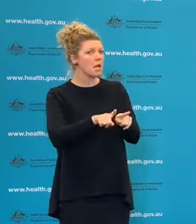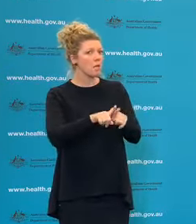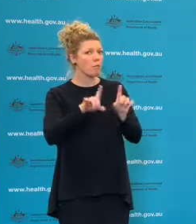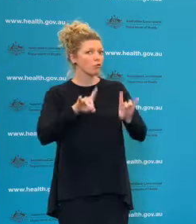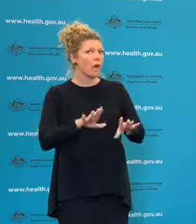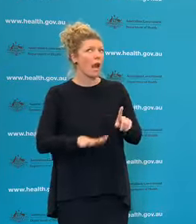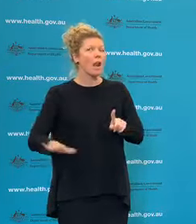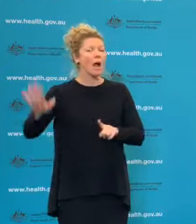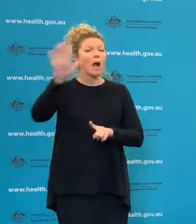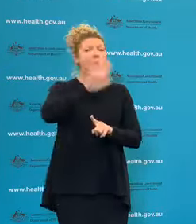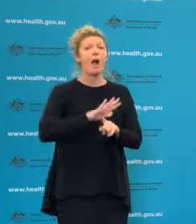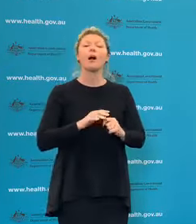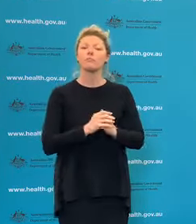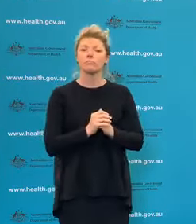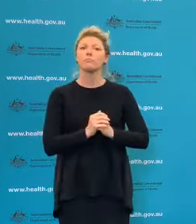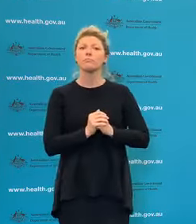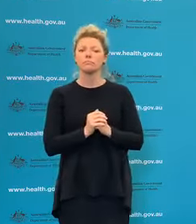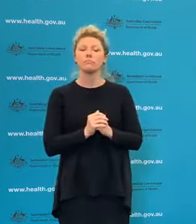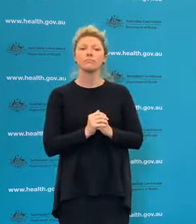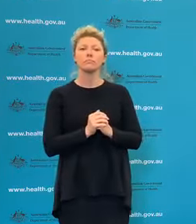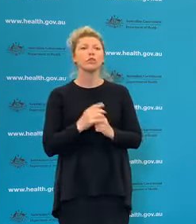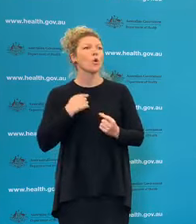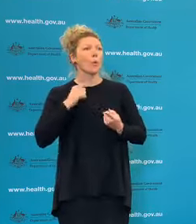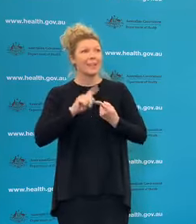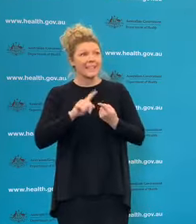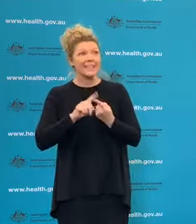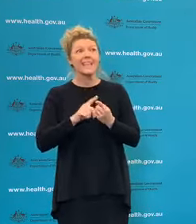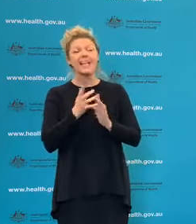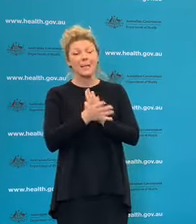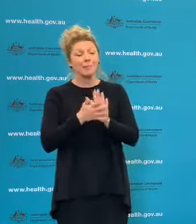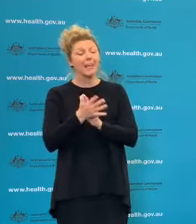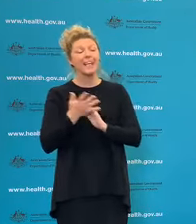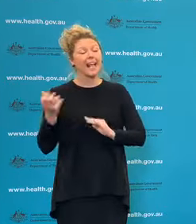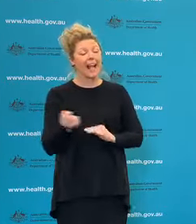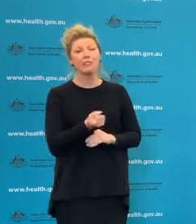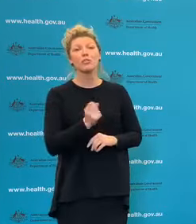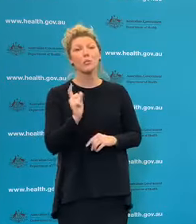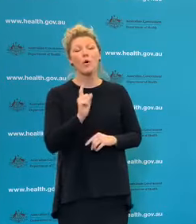we continue to say to people the importance of maintaining the social